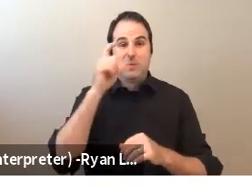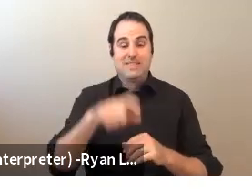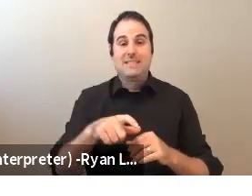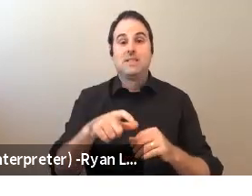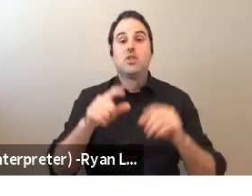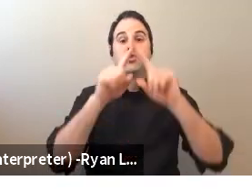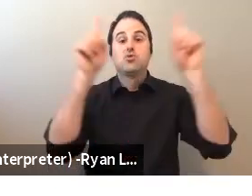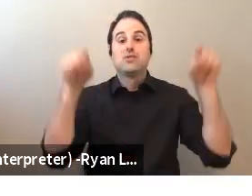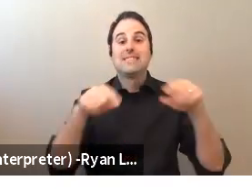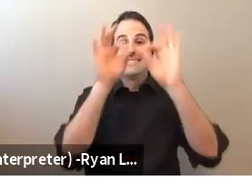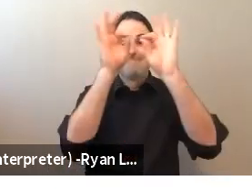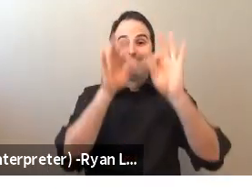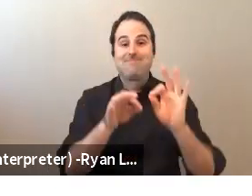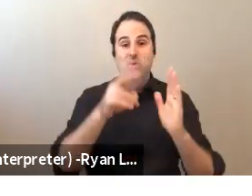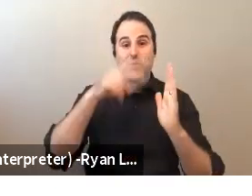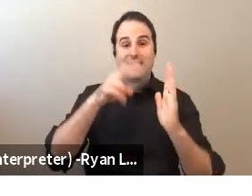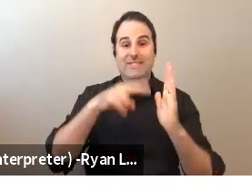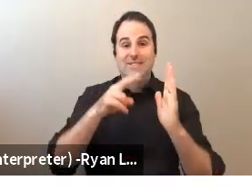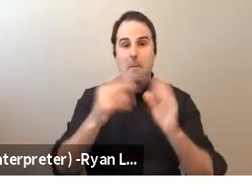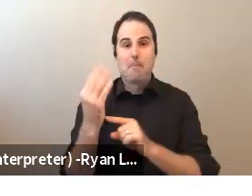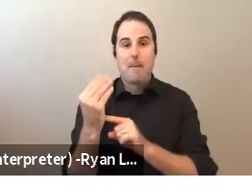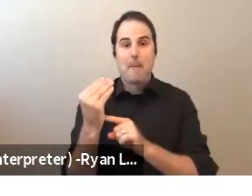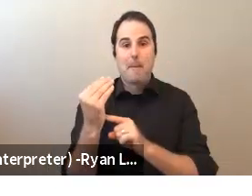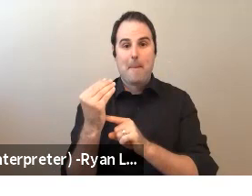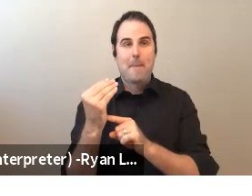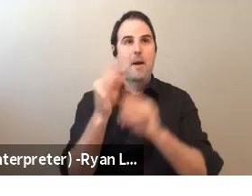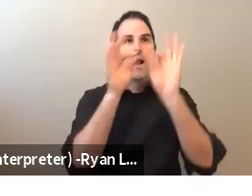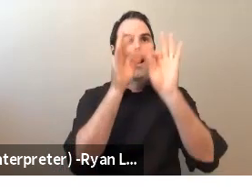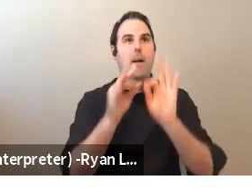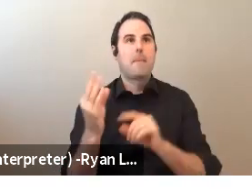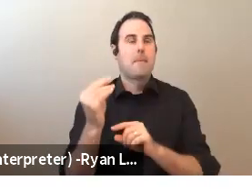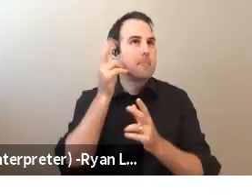Sally Potter: An accessible materials that won't work for for anyone who needs that accommodation